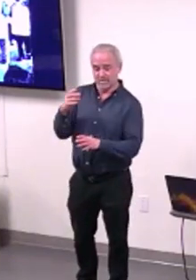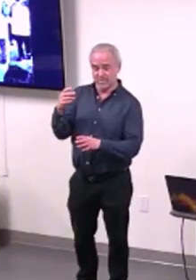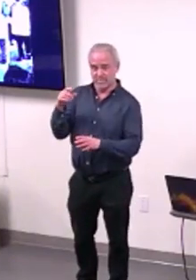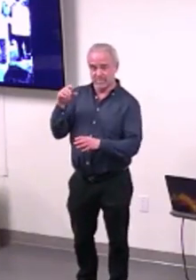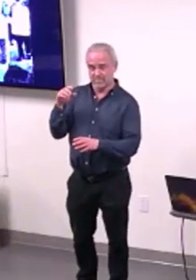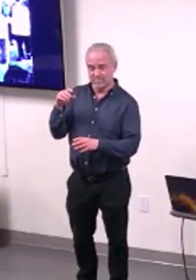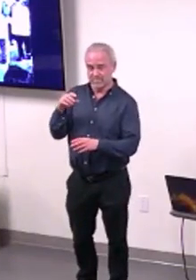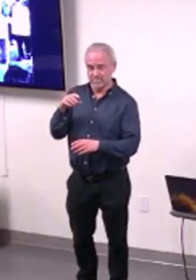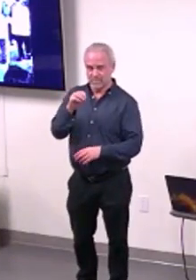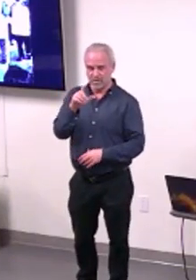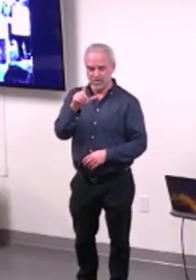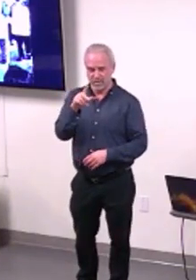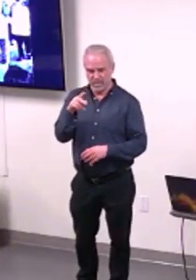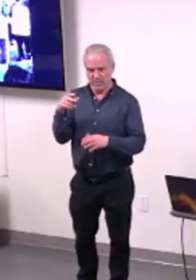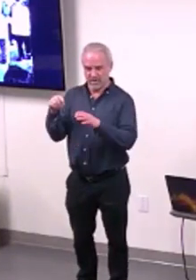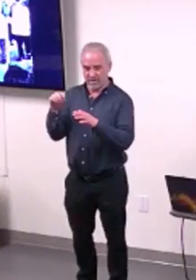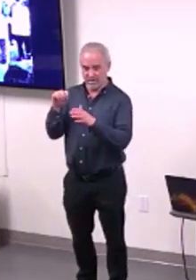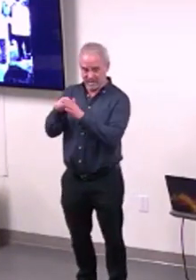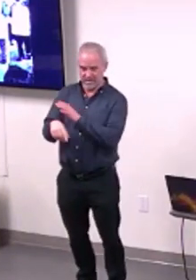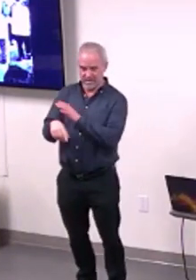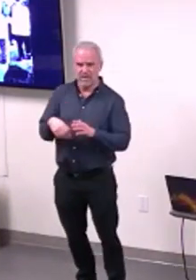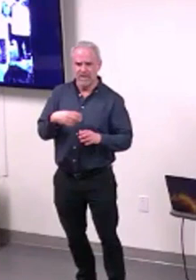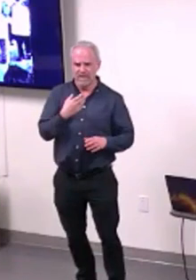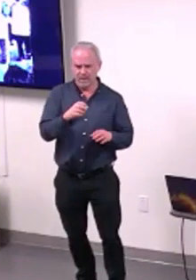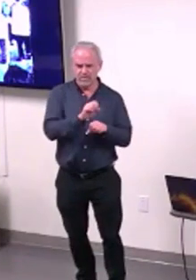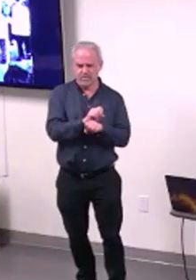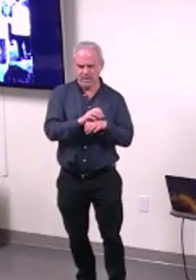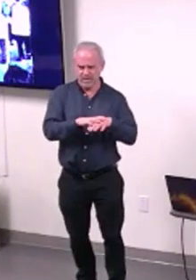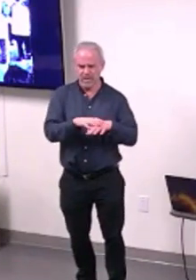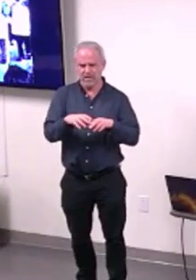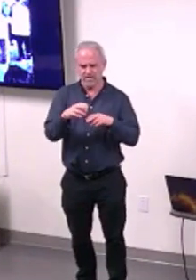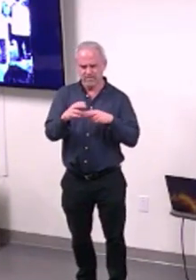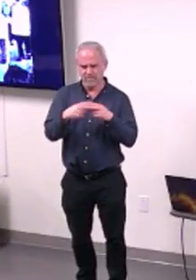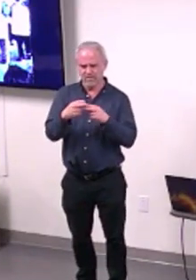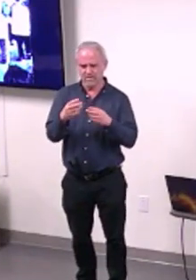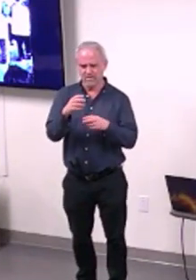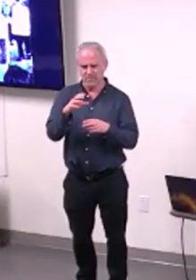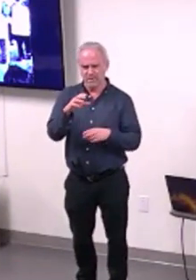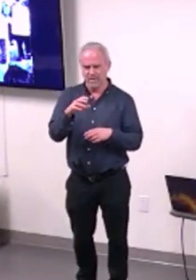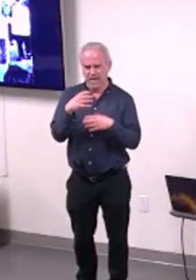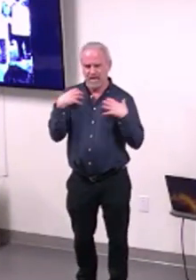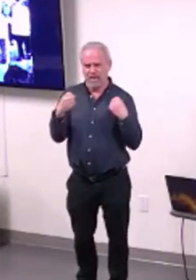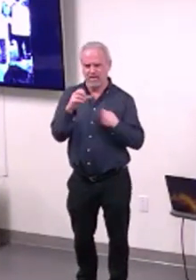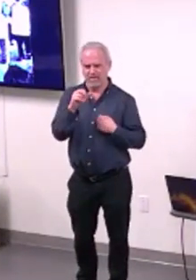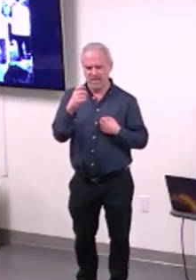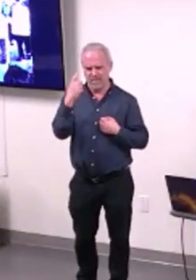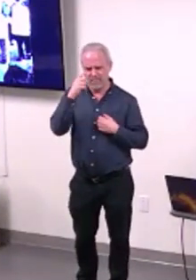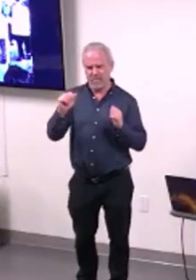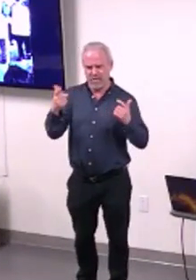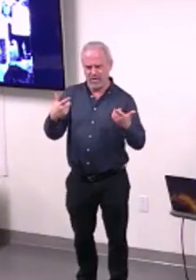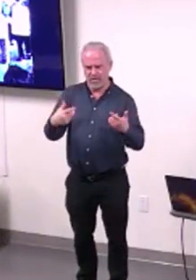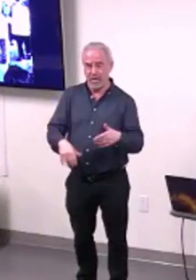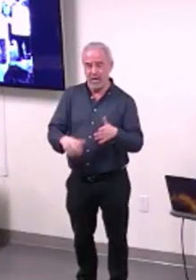for all, universal healthcare for all. Abolishing poverty. That was the language that Dr. Martin Luther King used.